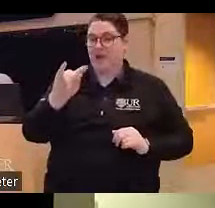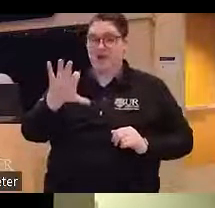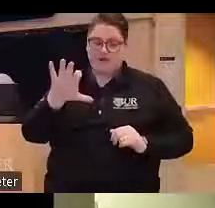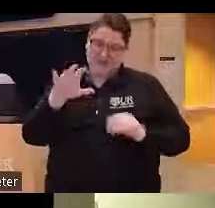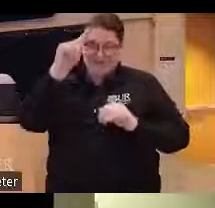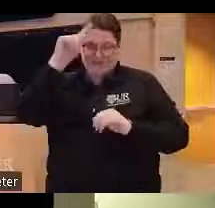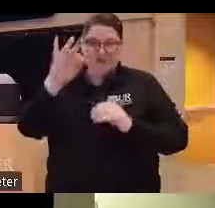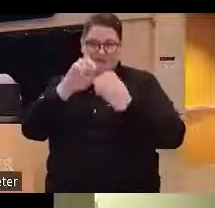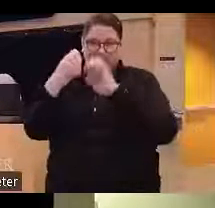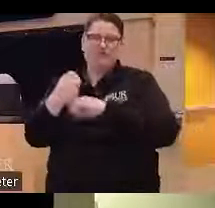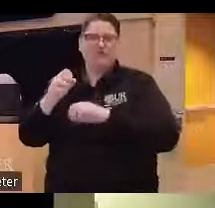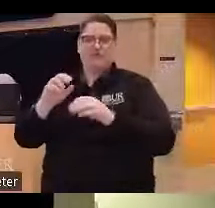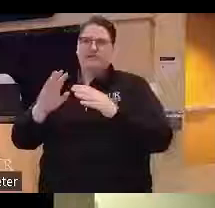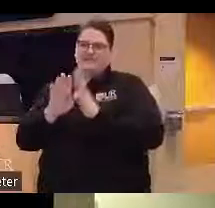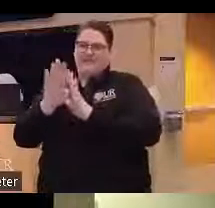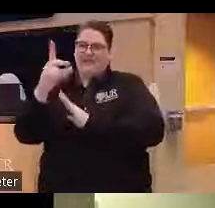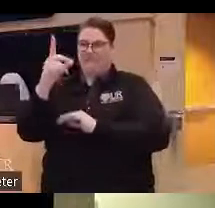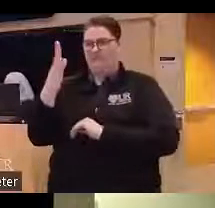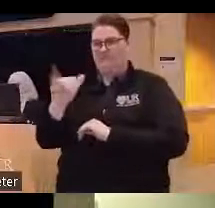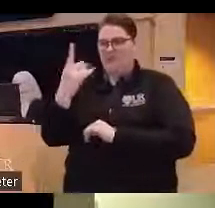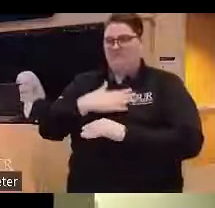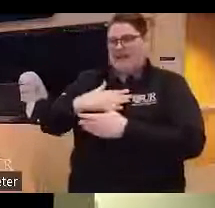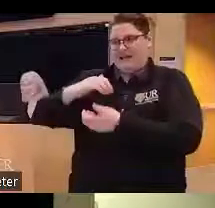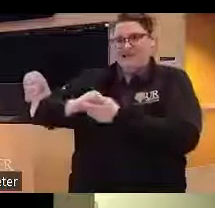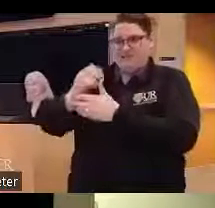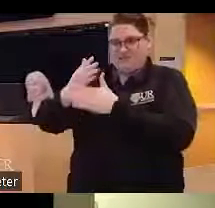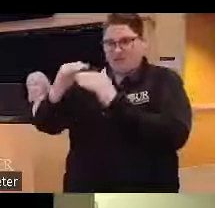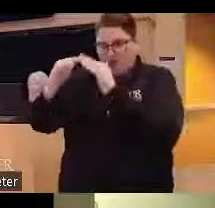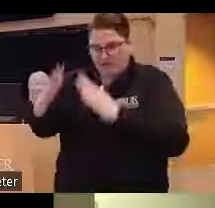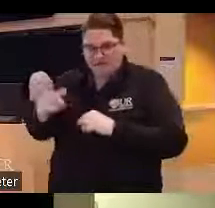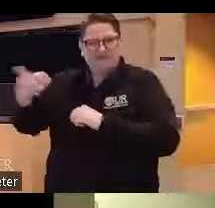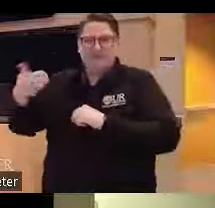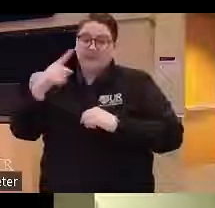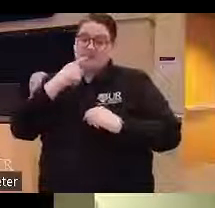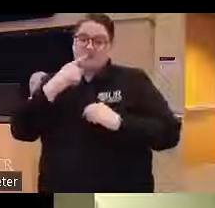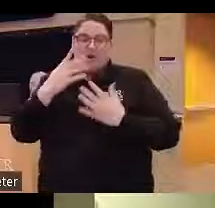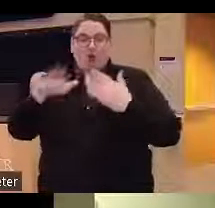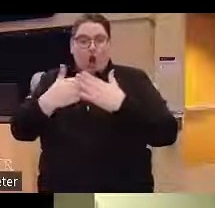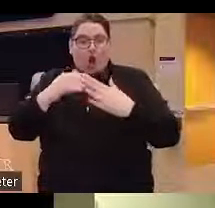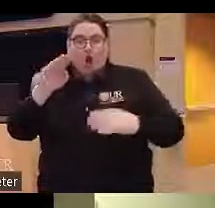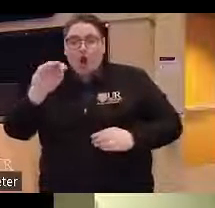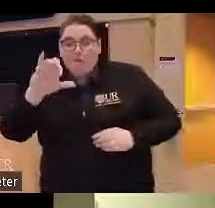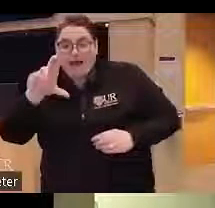um that idea that microbes and higher organisms are all symbiance um she would have been excited